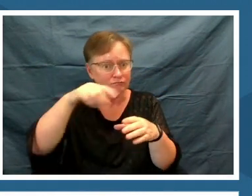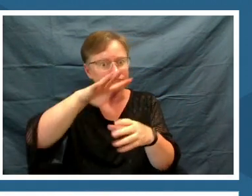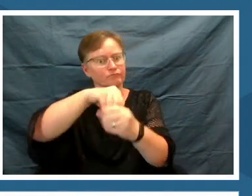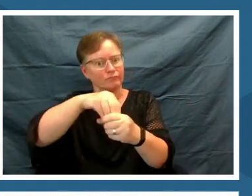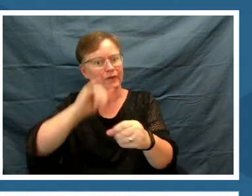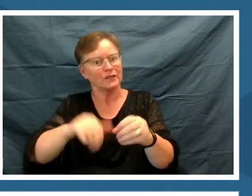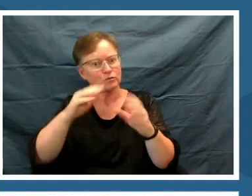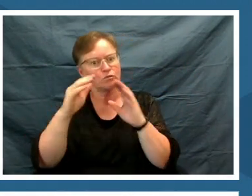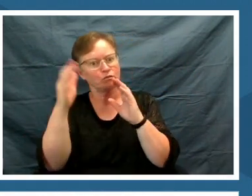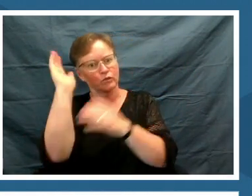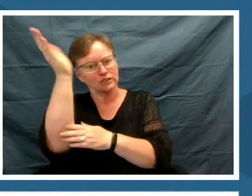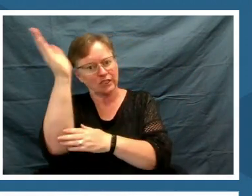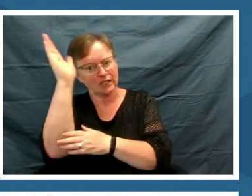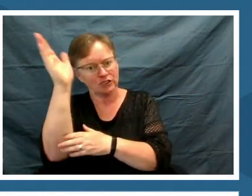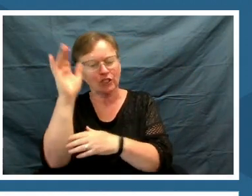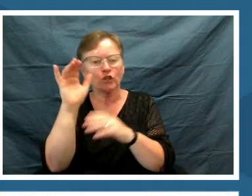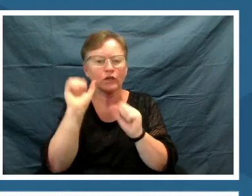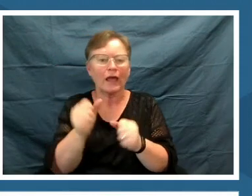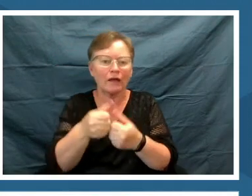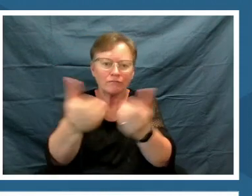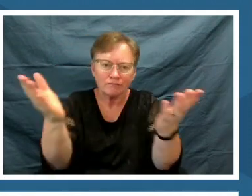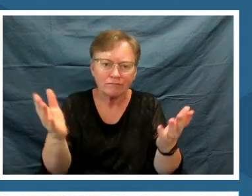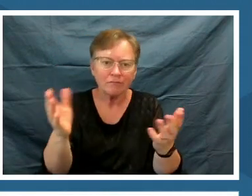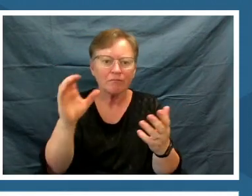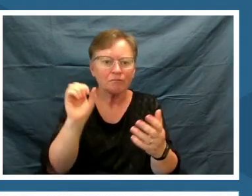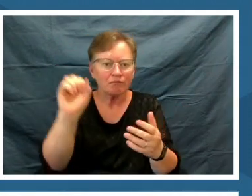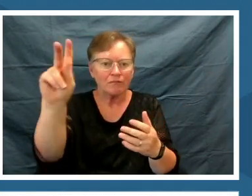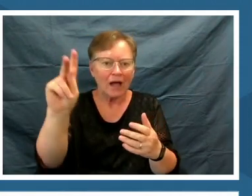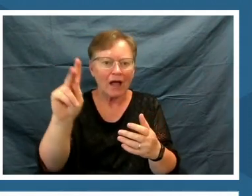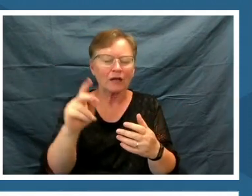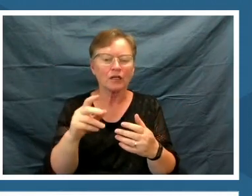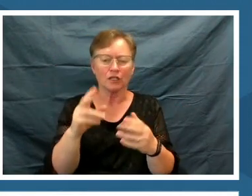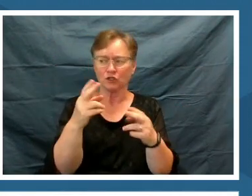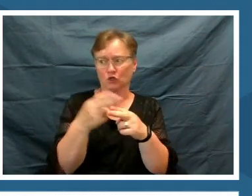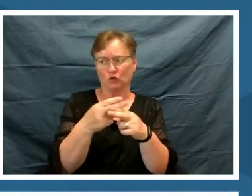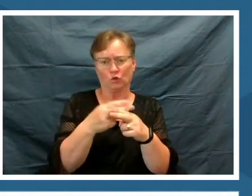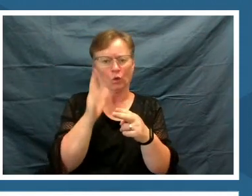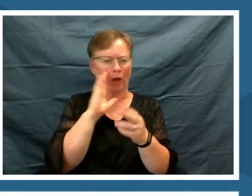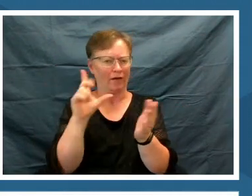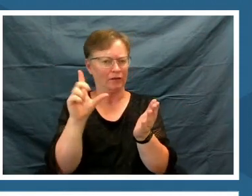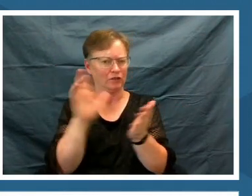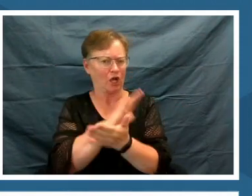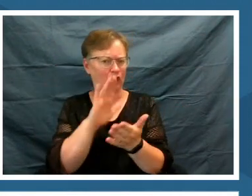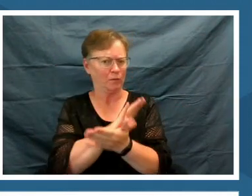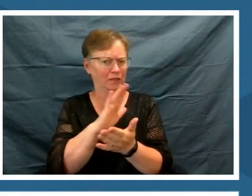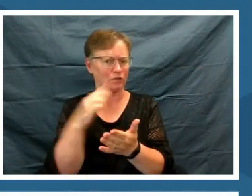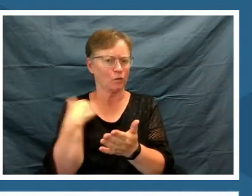and uh soon we should have some documents and stuff that we can send out